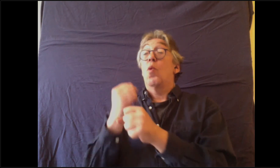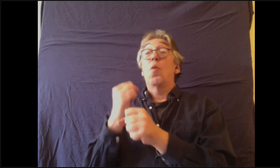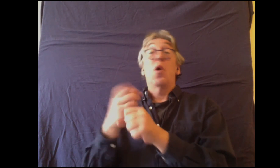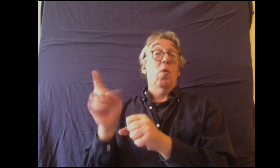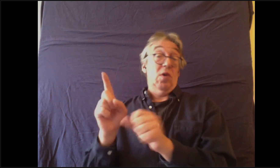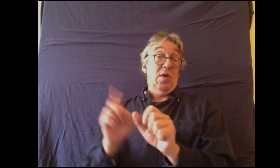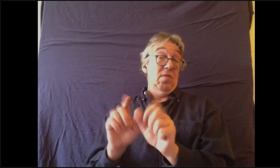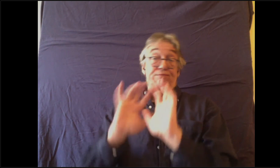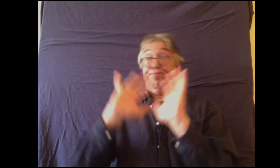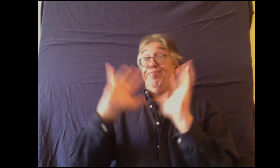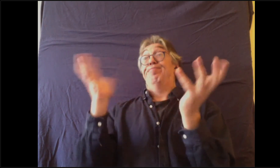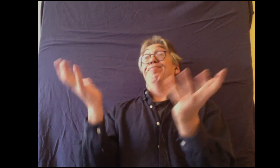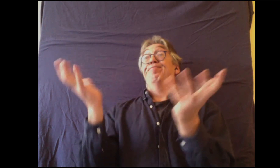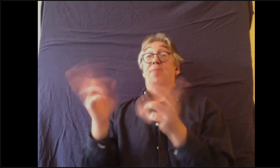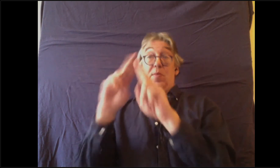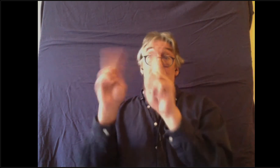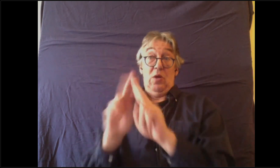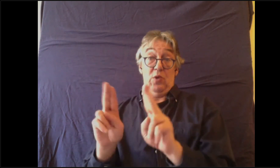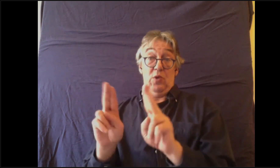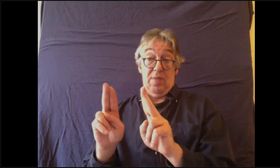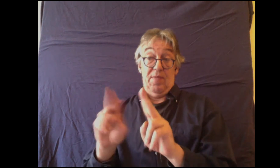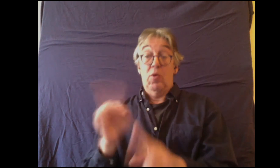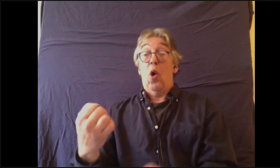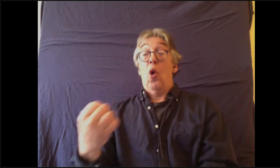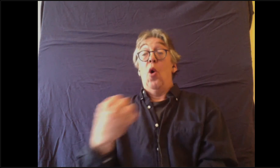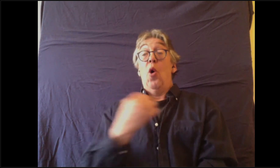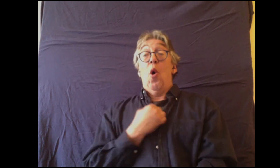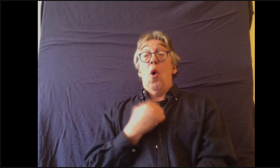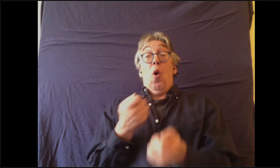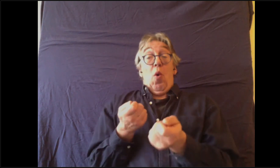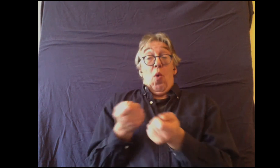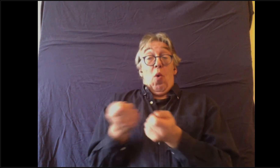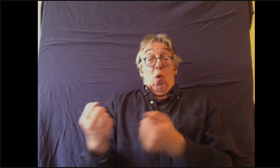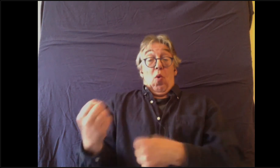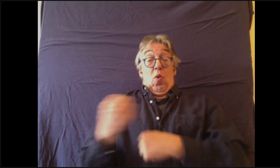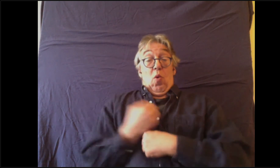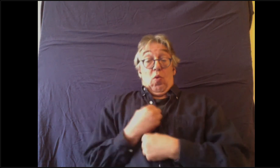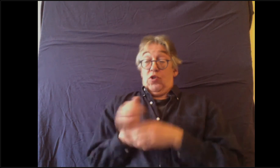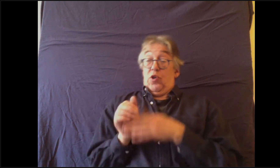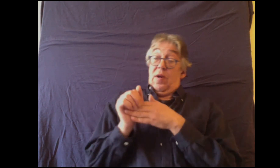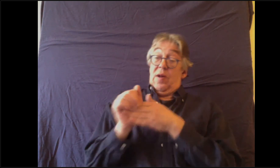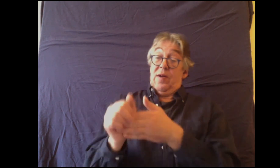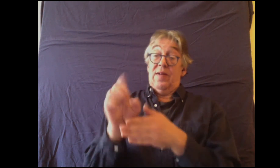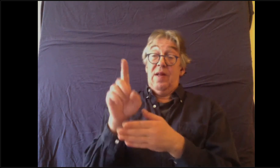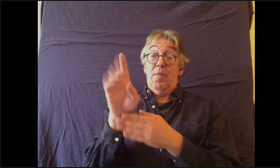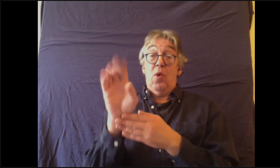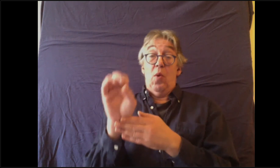Whereas the owners they do advocacy work on national issues.